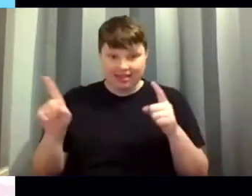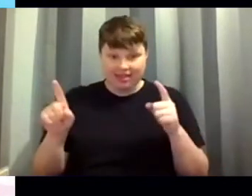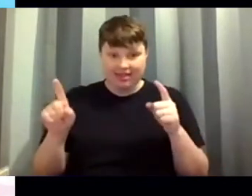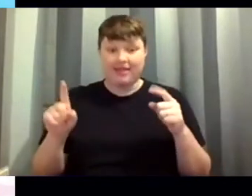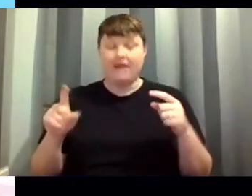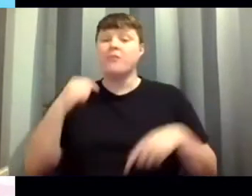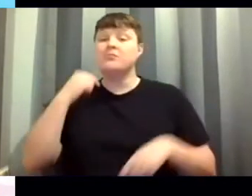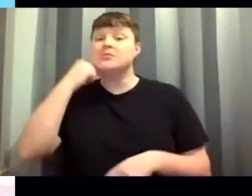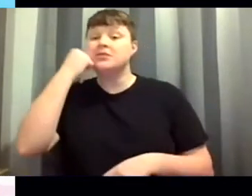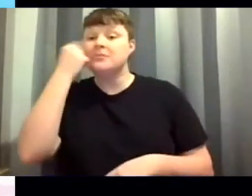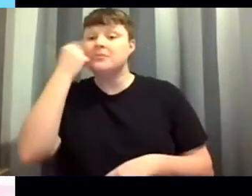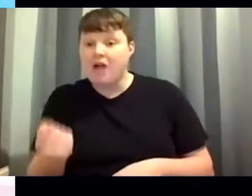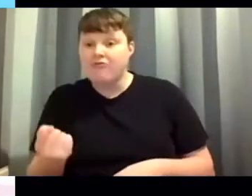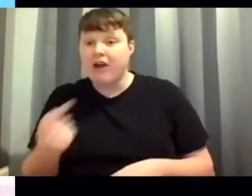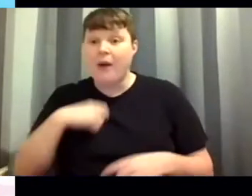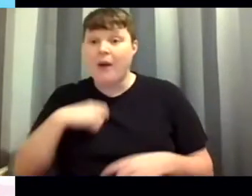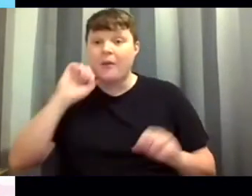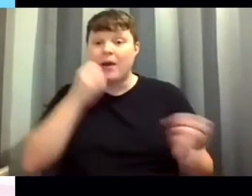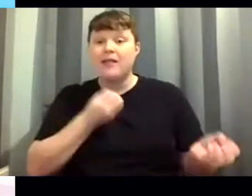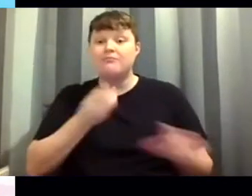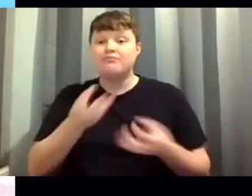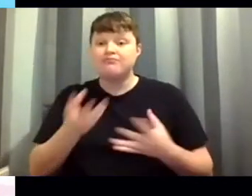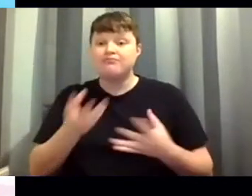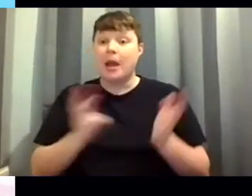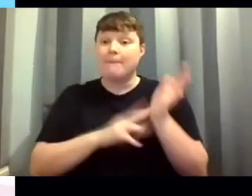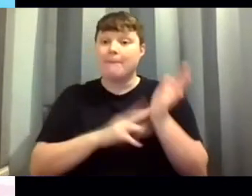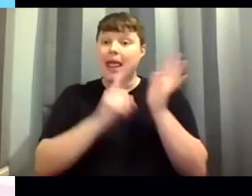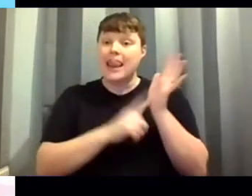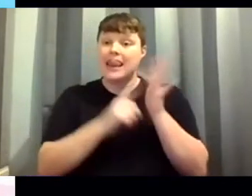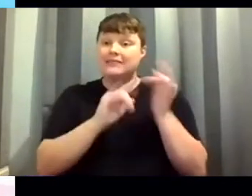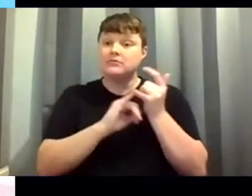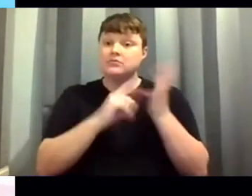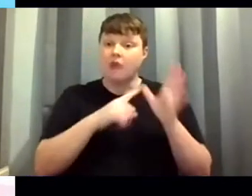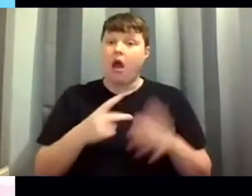I will be presenting and living as Melissa all of the time. I'm gonna be back at work on Wednesday...